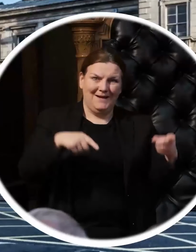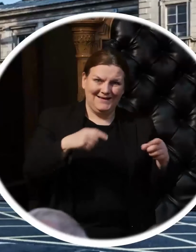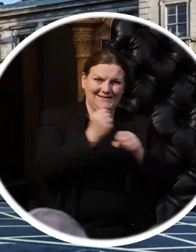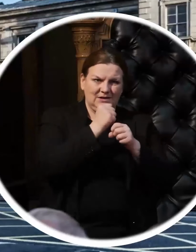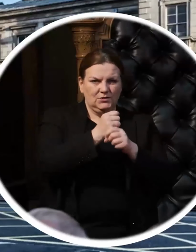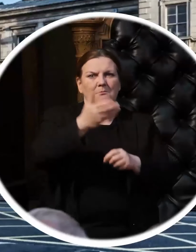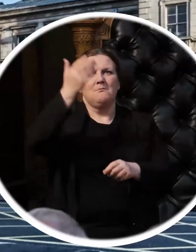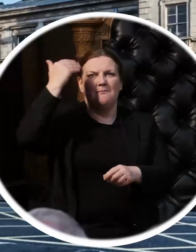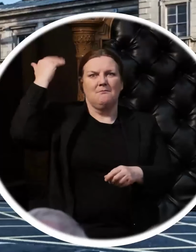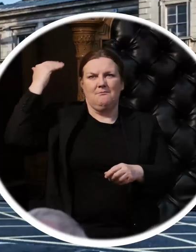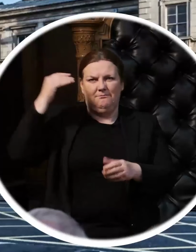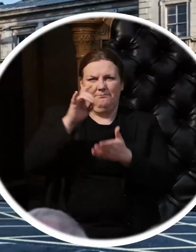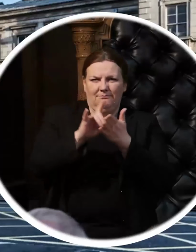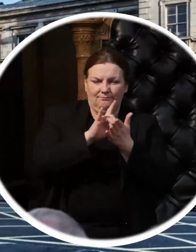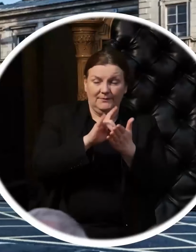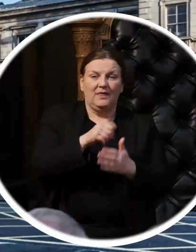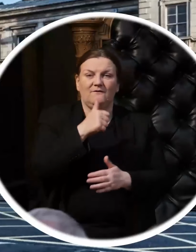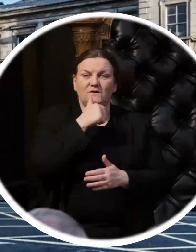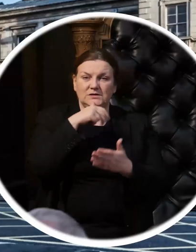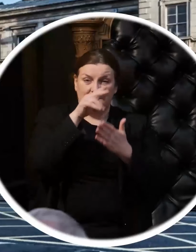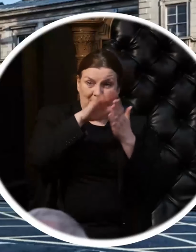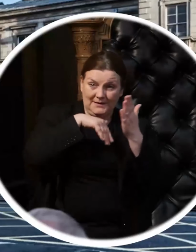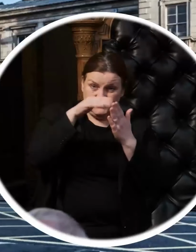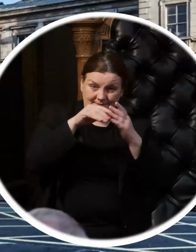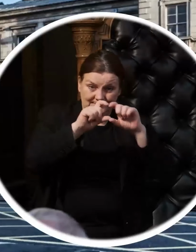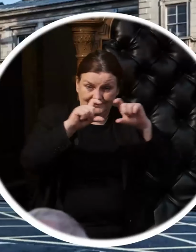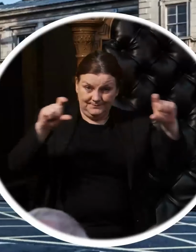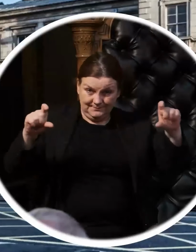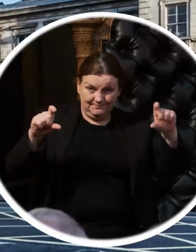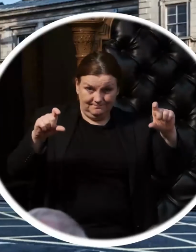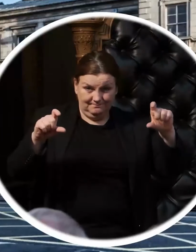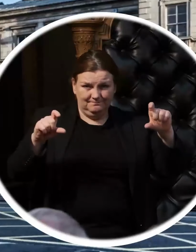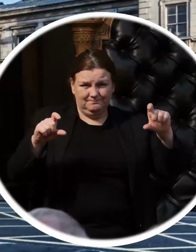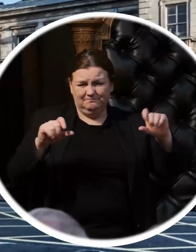And the first paint, coat of paint is actually a rather lurid blue.